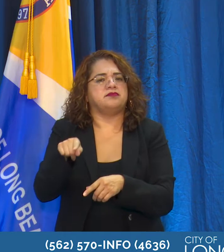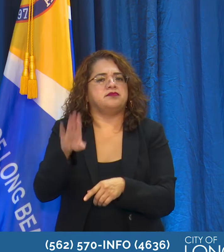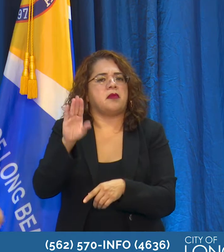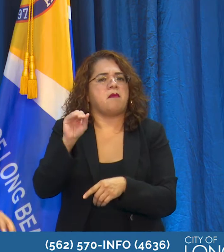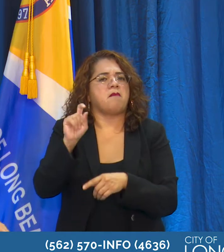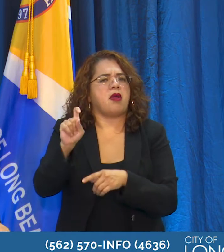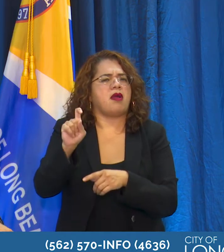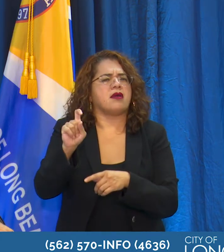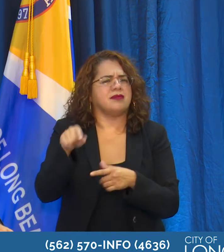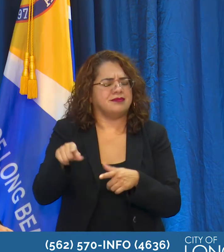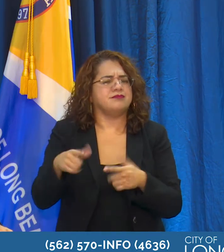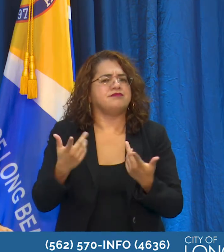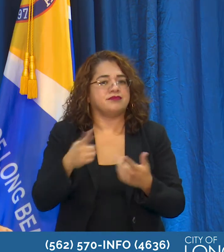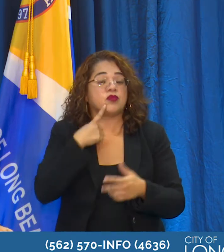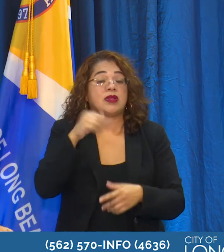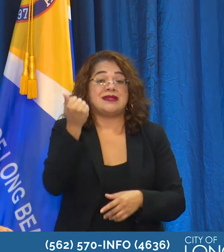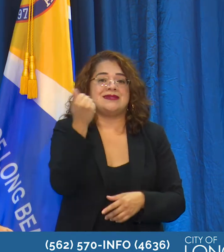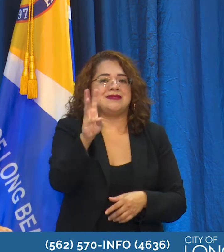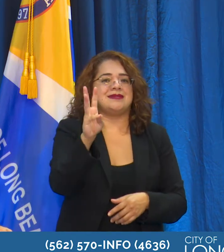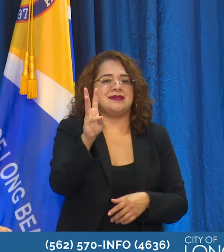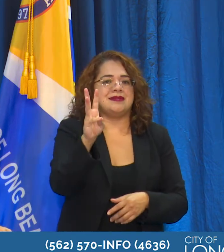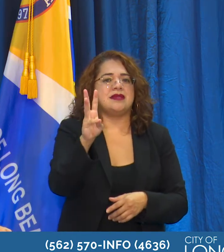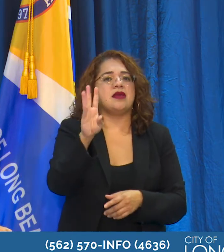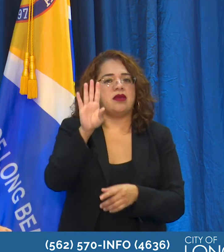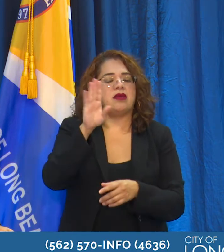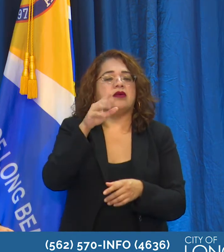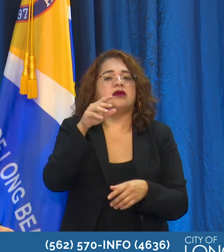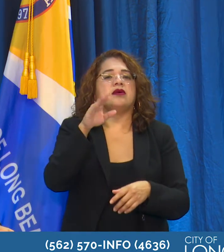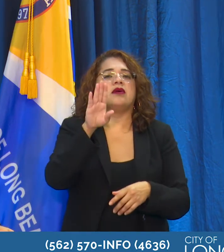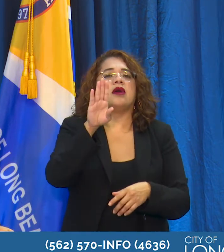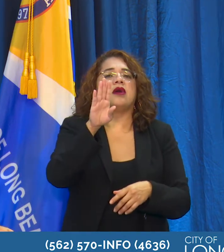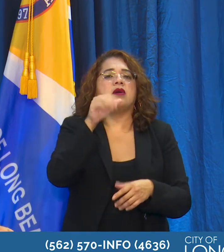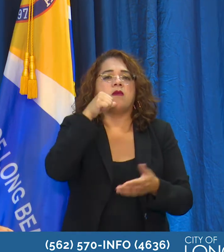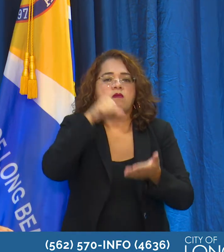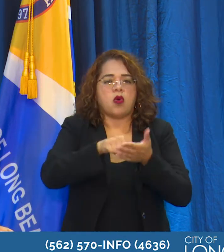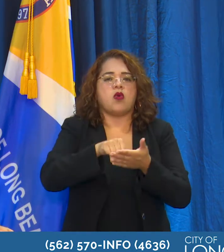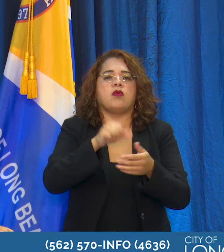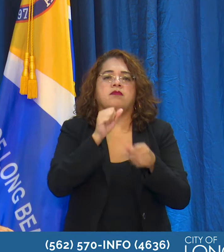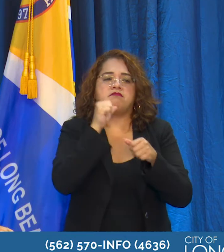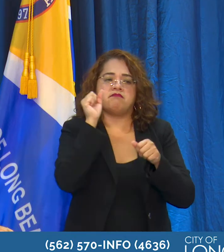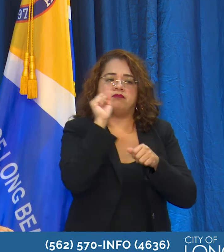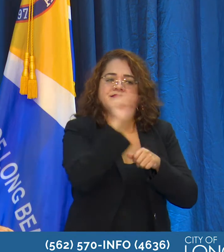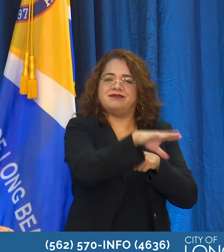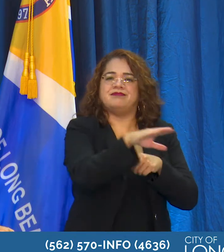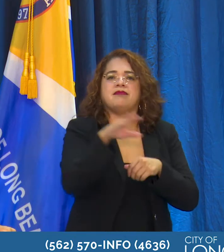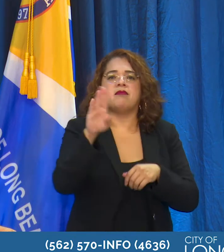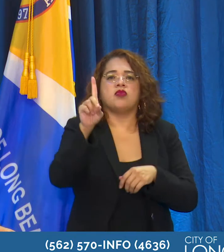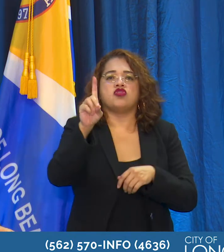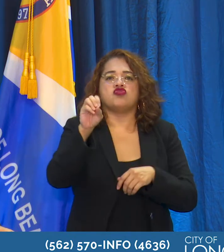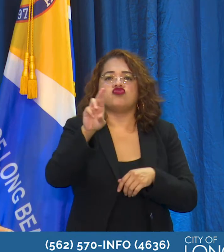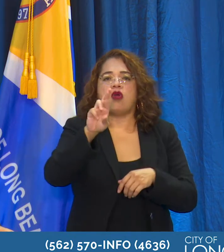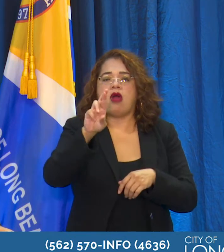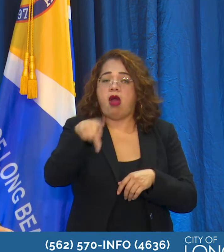We're going to, we have created 16 vote-by-mail drop off boxes for the general election in November.